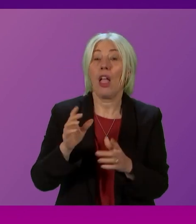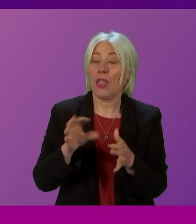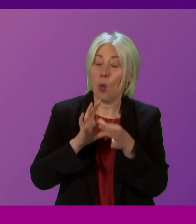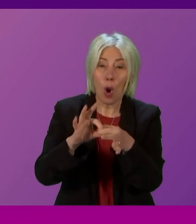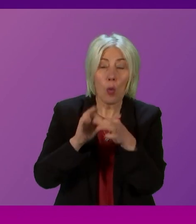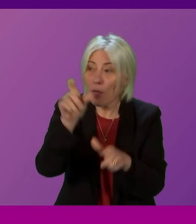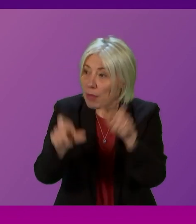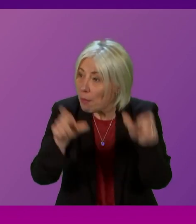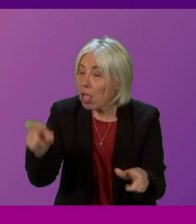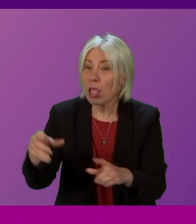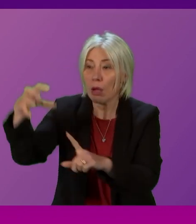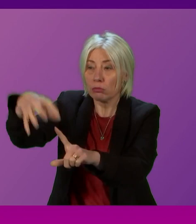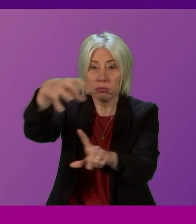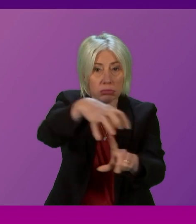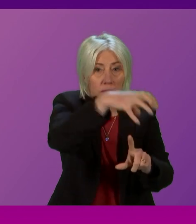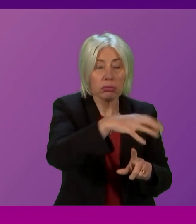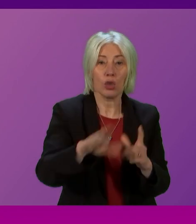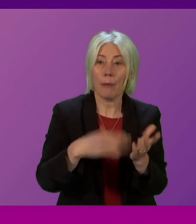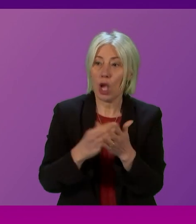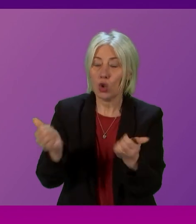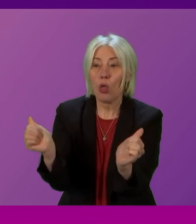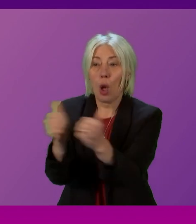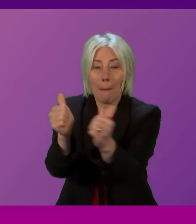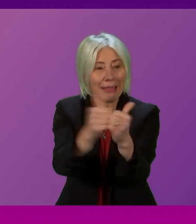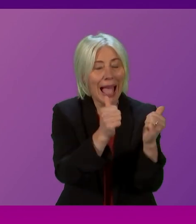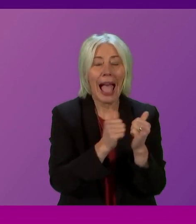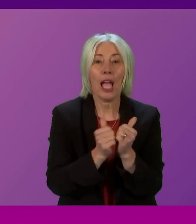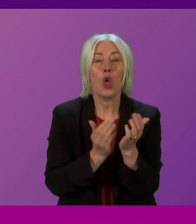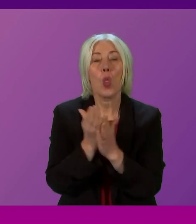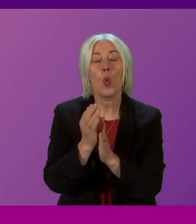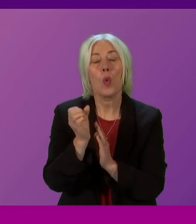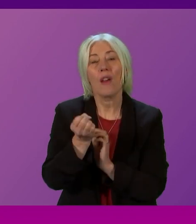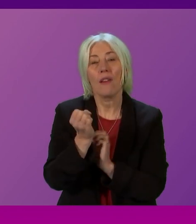in relevant premises to achieve compliance in fire safety, through providing advice and